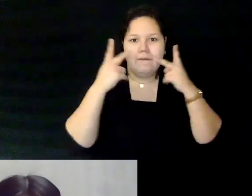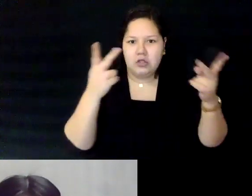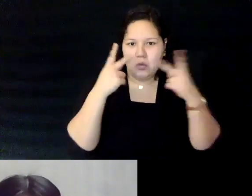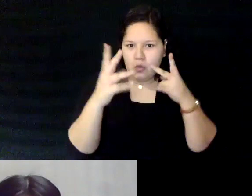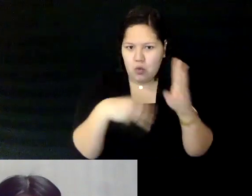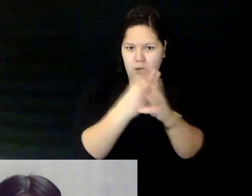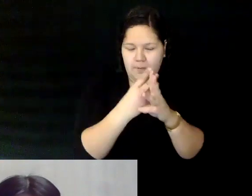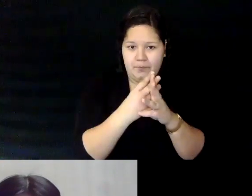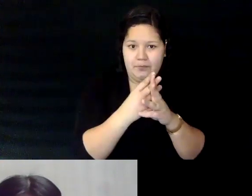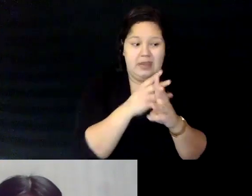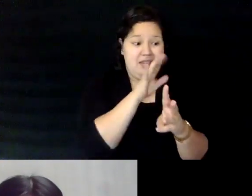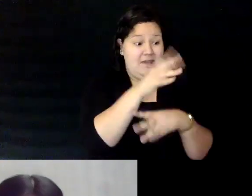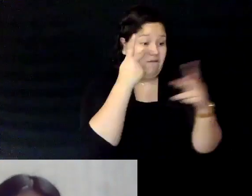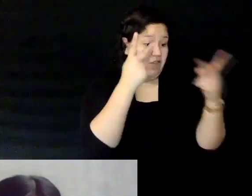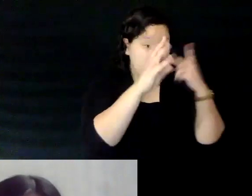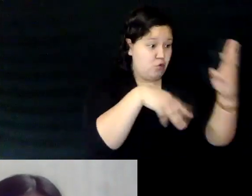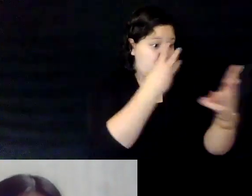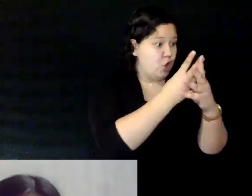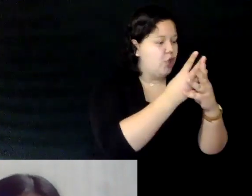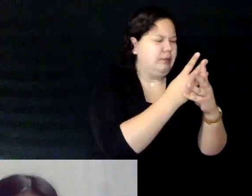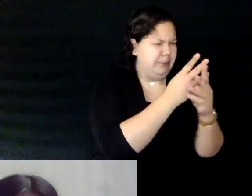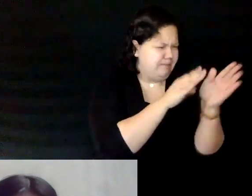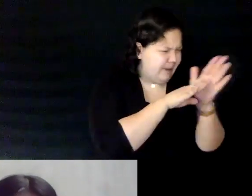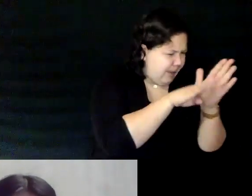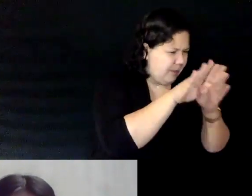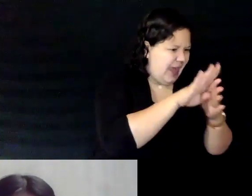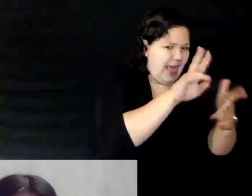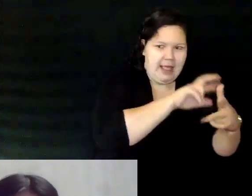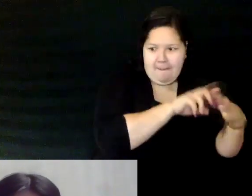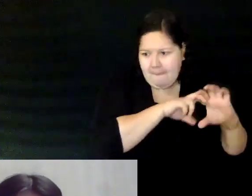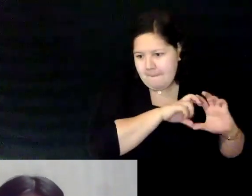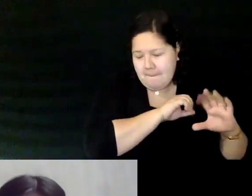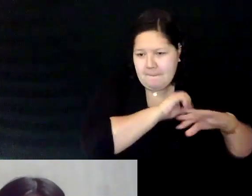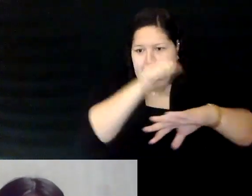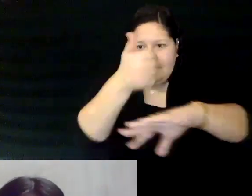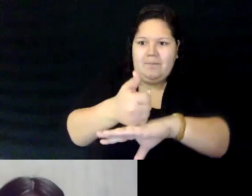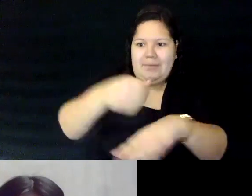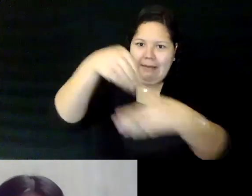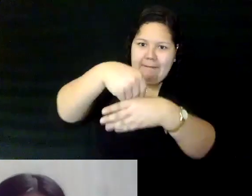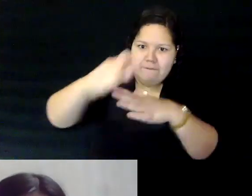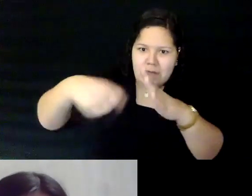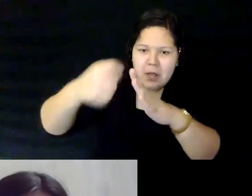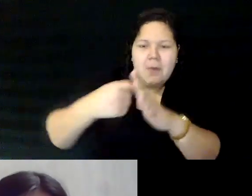implementing it into the film and using the world building to also, visual world building,